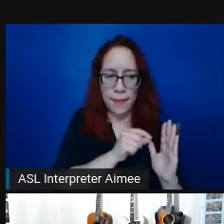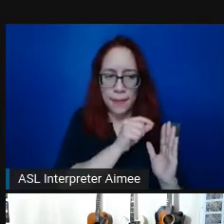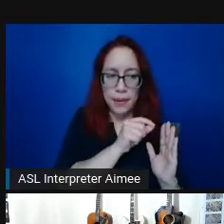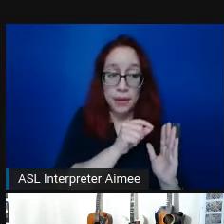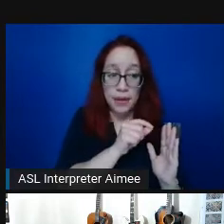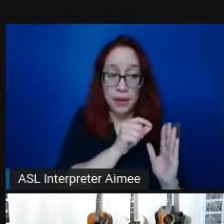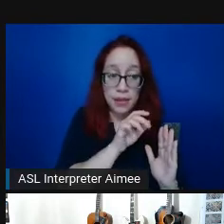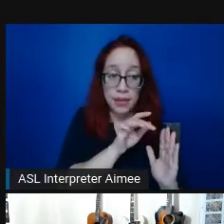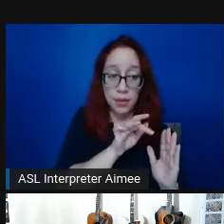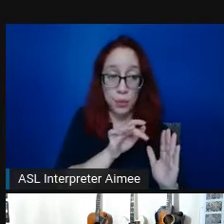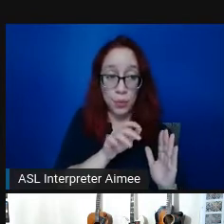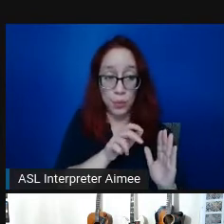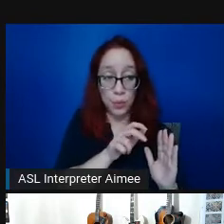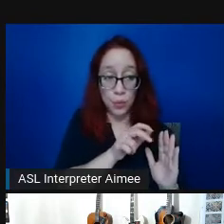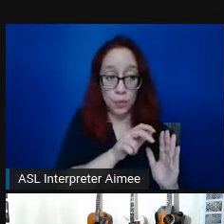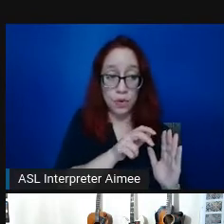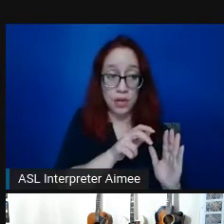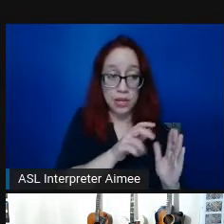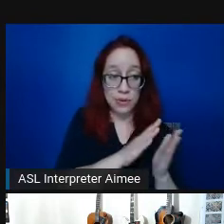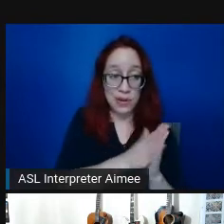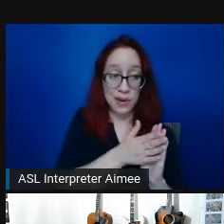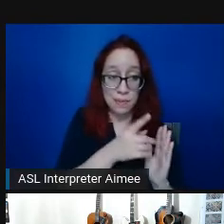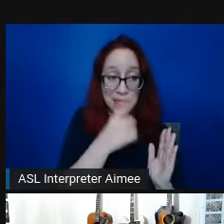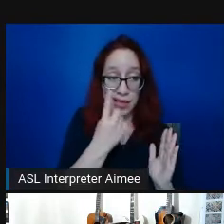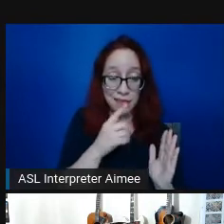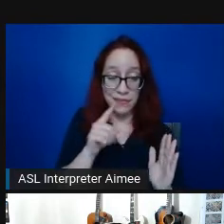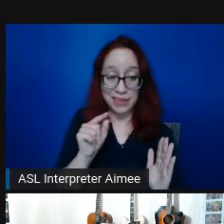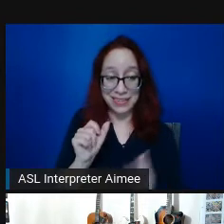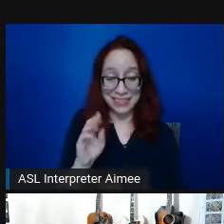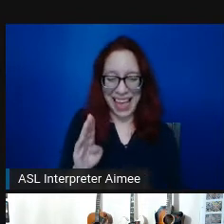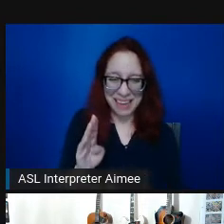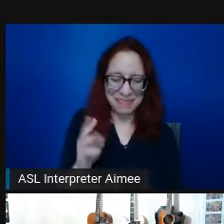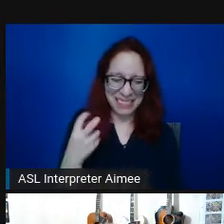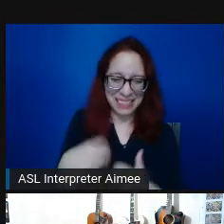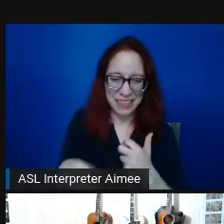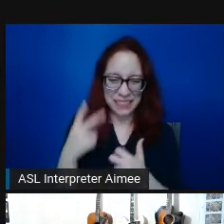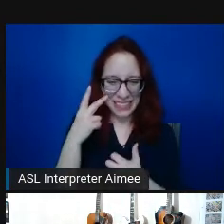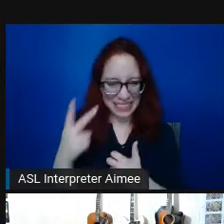If I press the tab key, quite difficult to see, but they do work.